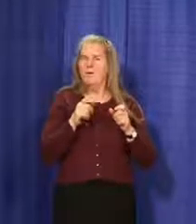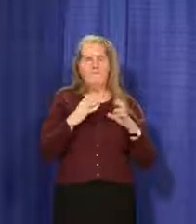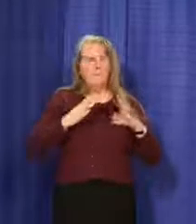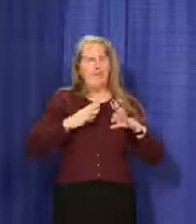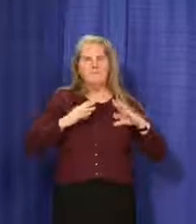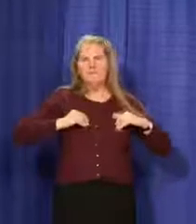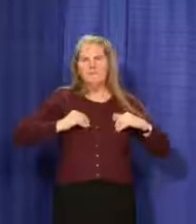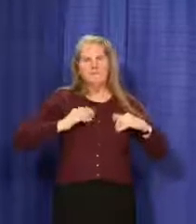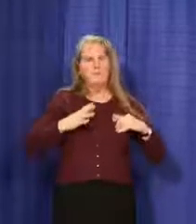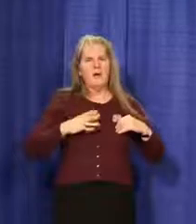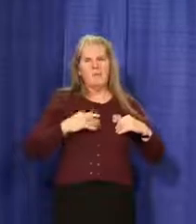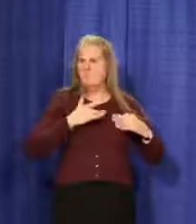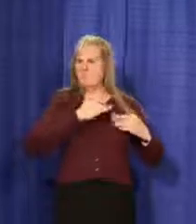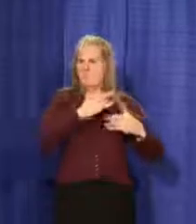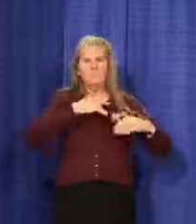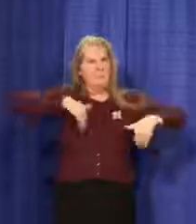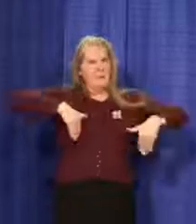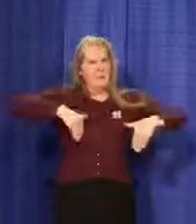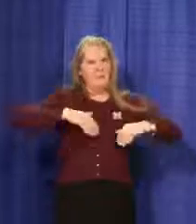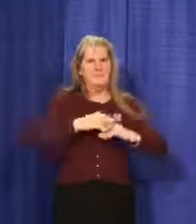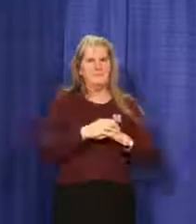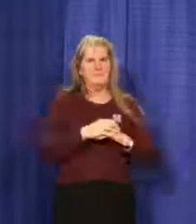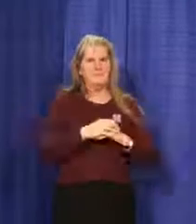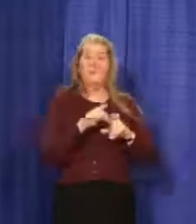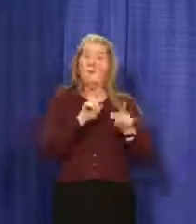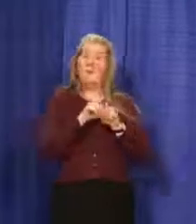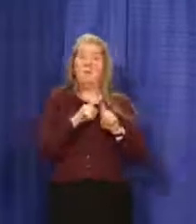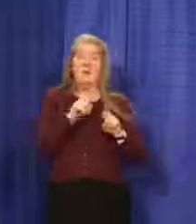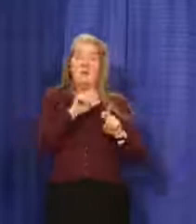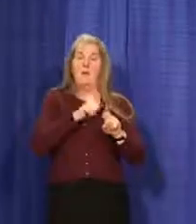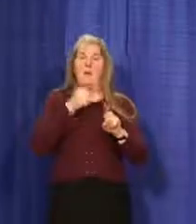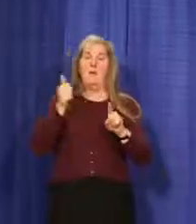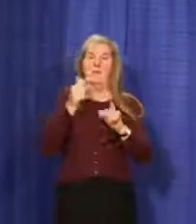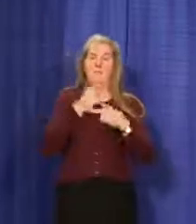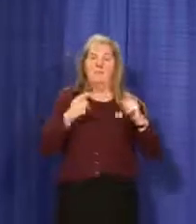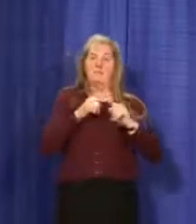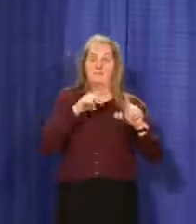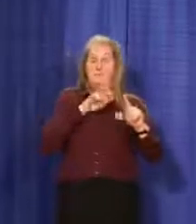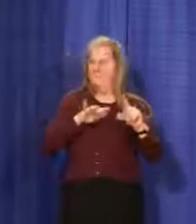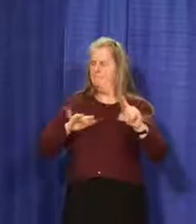am not worried. Likewise, as we look at other jurisdictions, we continue to